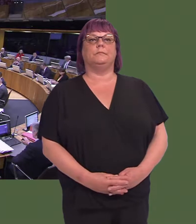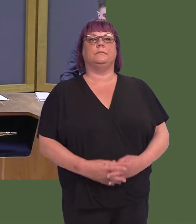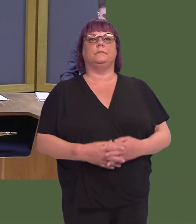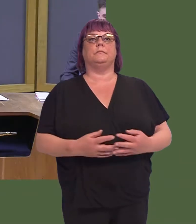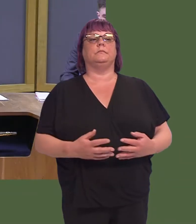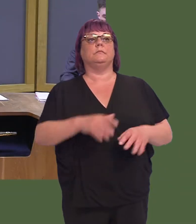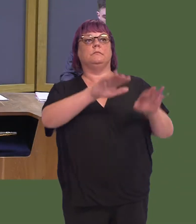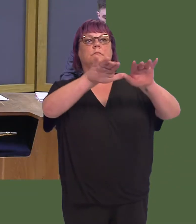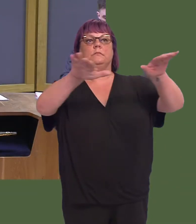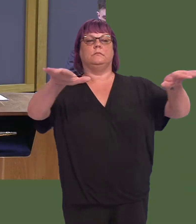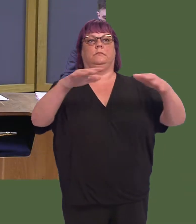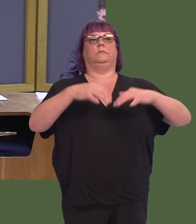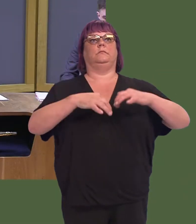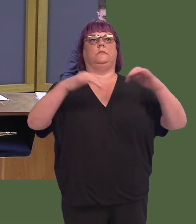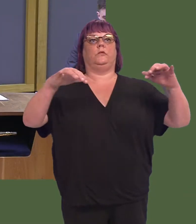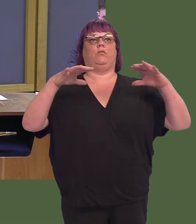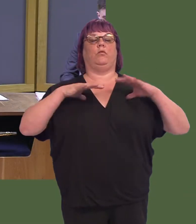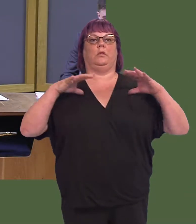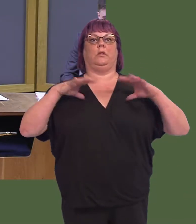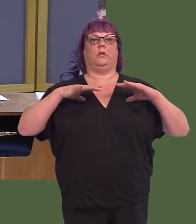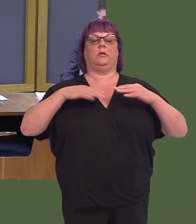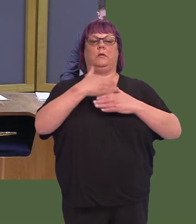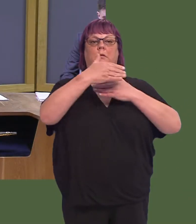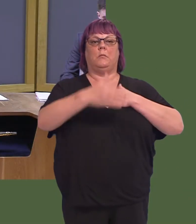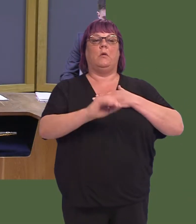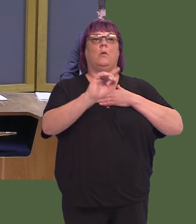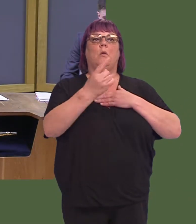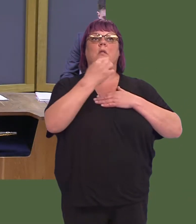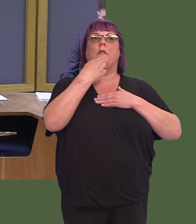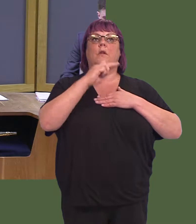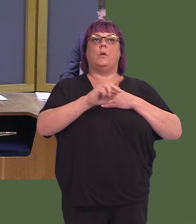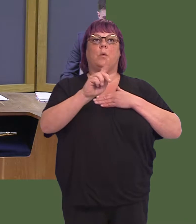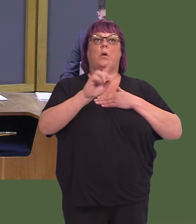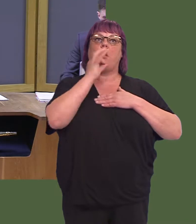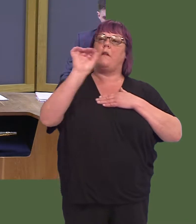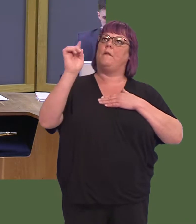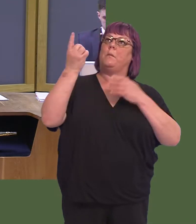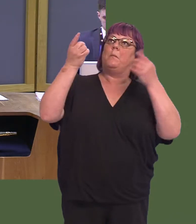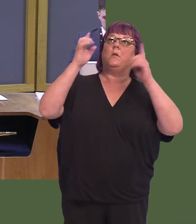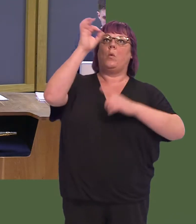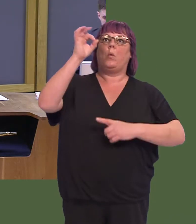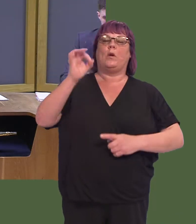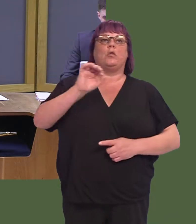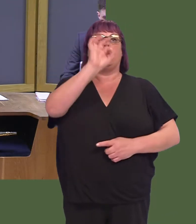FMQ_Verbatim Y Llywydd / The Llywydd: Yr eitem gyntaf ar ein hagenda'r prynhawn yma yw'r cwestiynau i'r Prif Weinidog, a'r cwestiwn cyntaf, Dawn